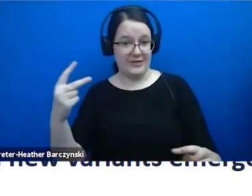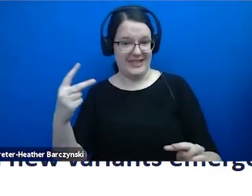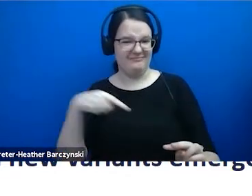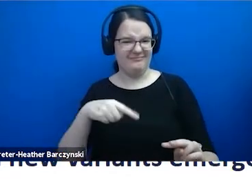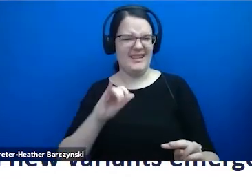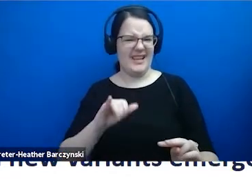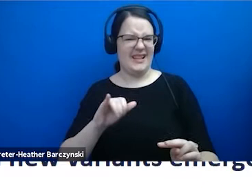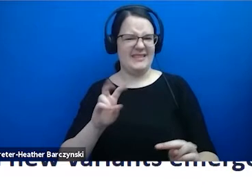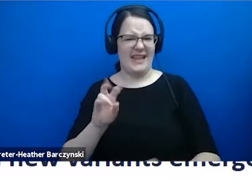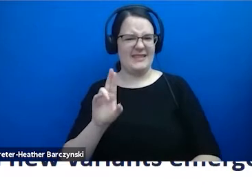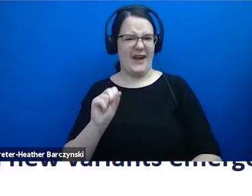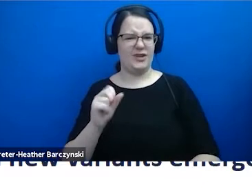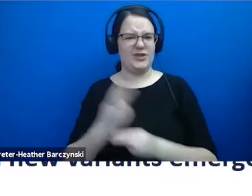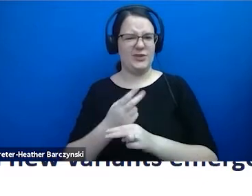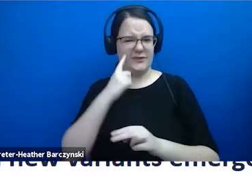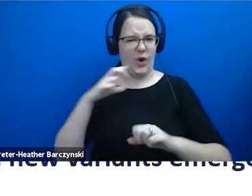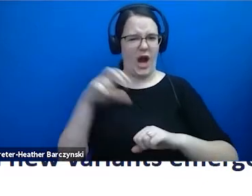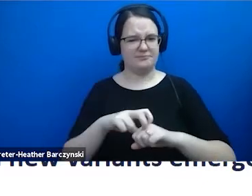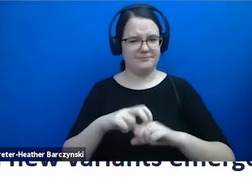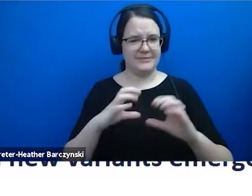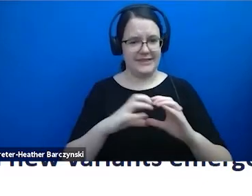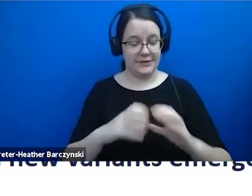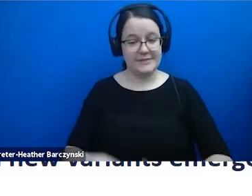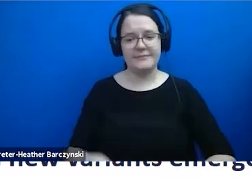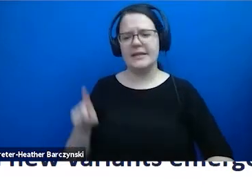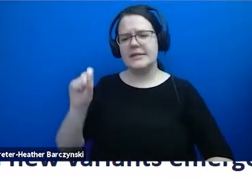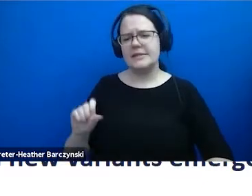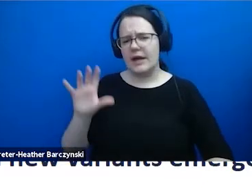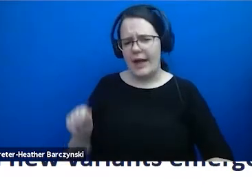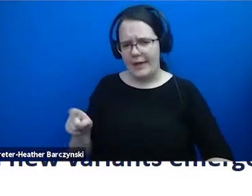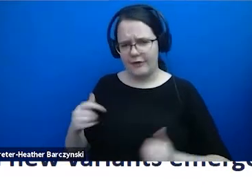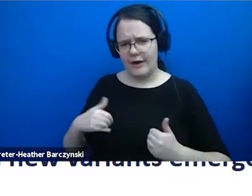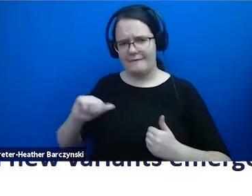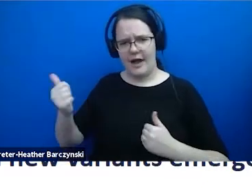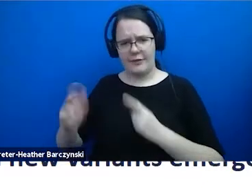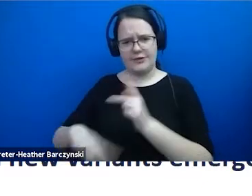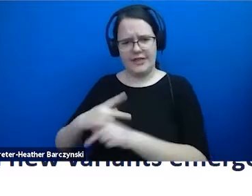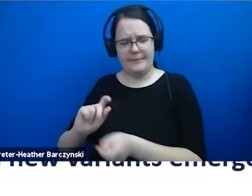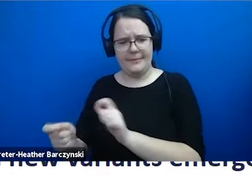in south africa there's another variant they go by various names but i try to pick the most popular